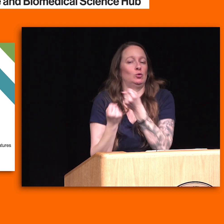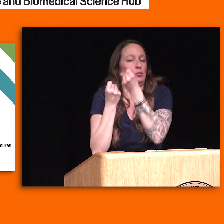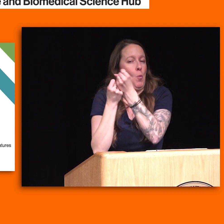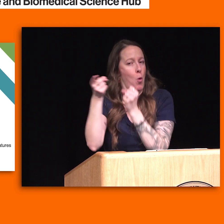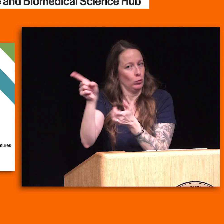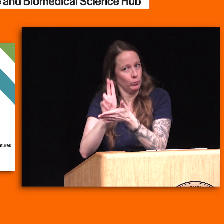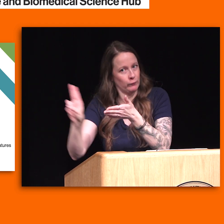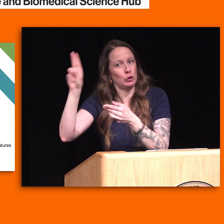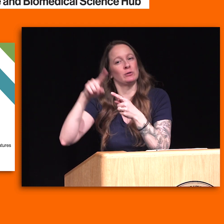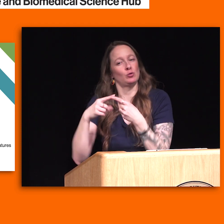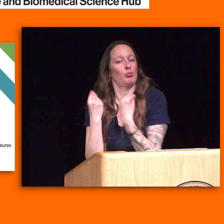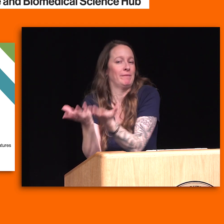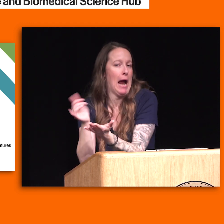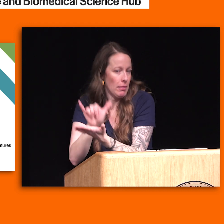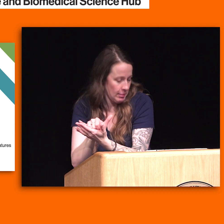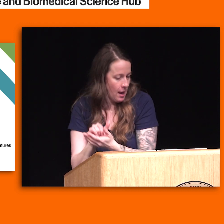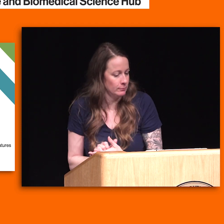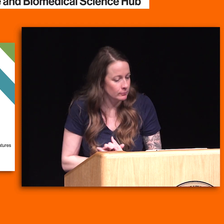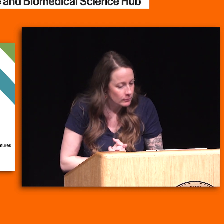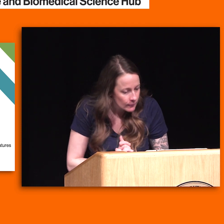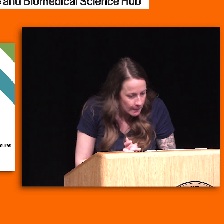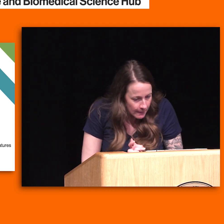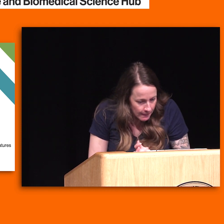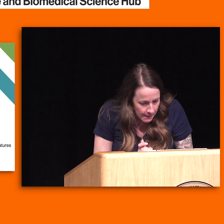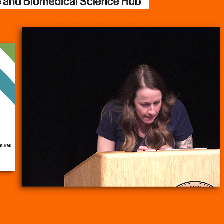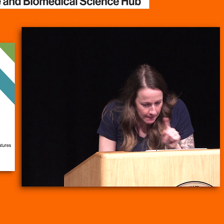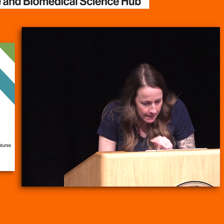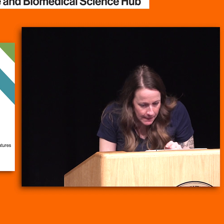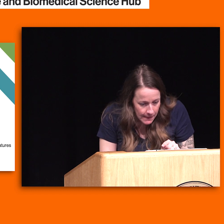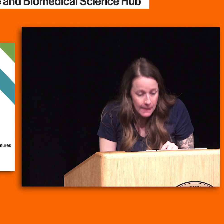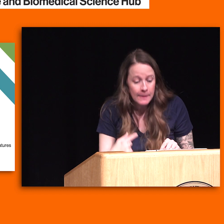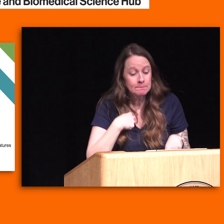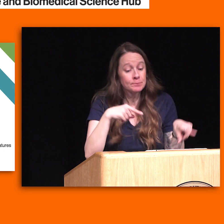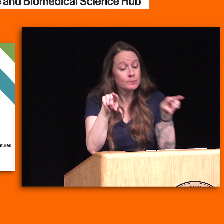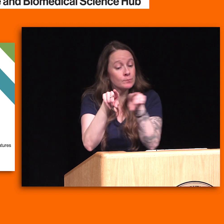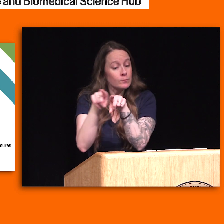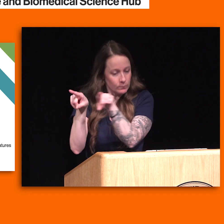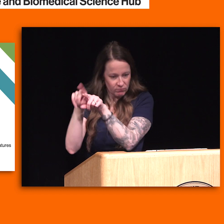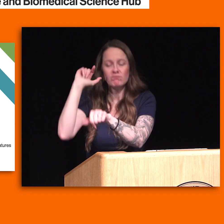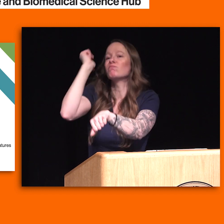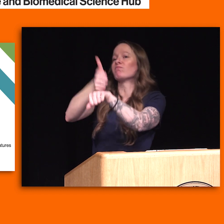where they could get resources, they could talk to other people to help them, too. So, I'm very proud that we were able to set that up.